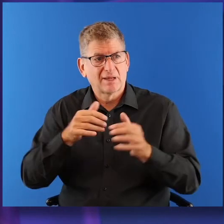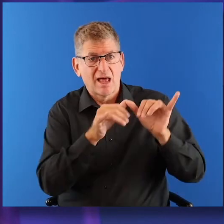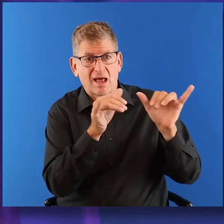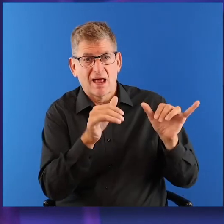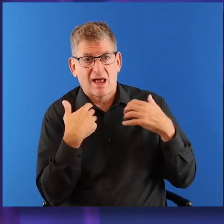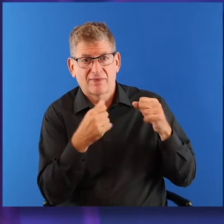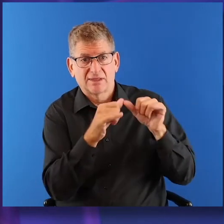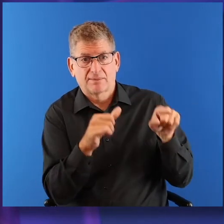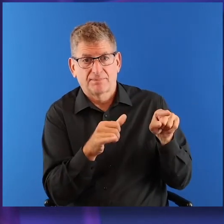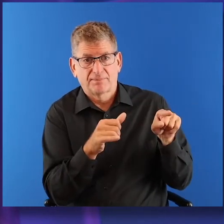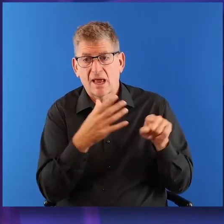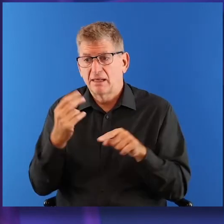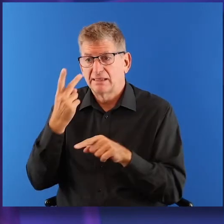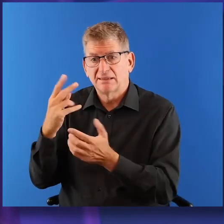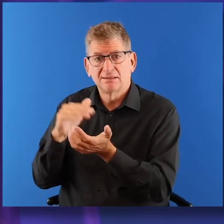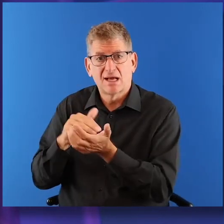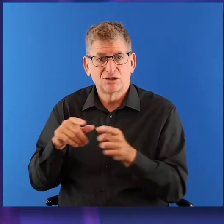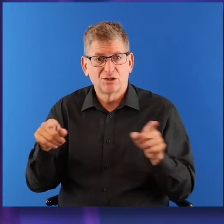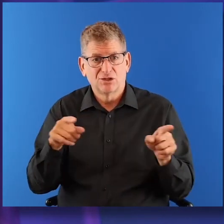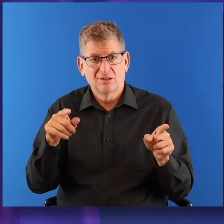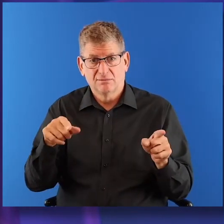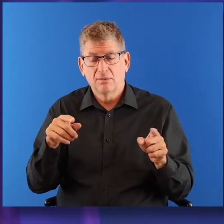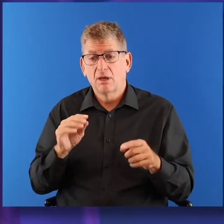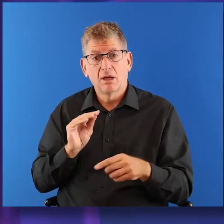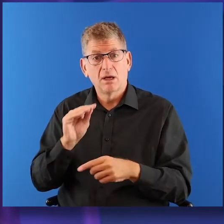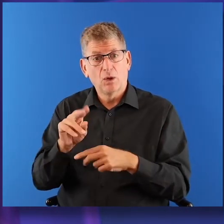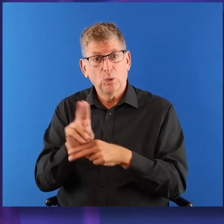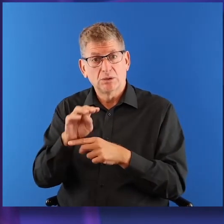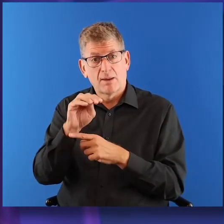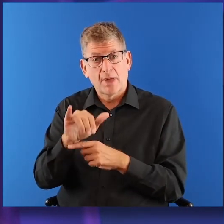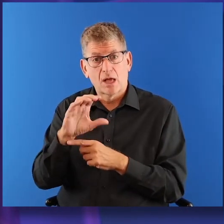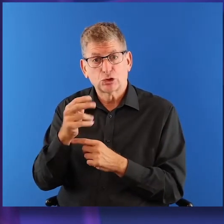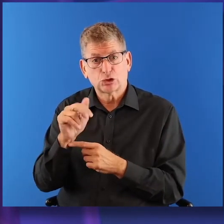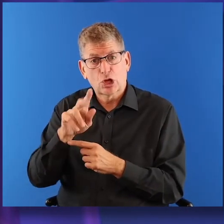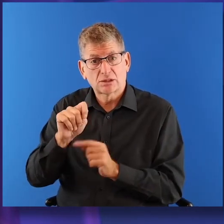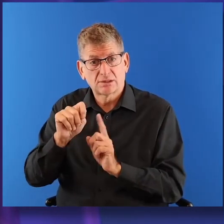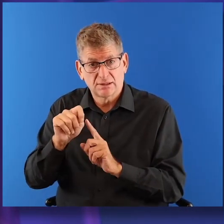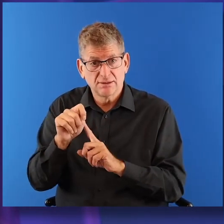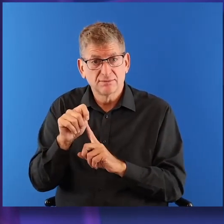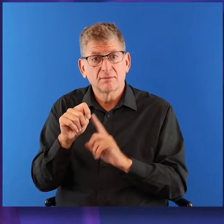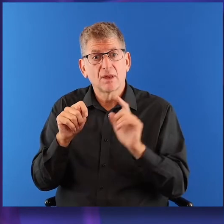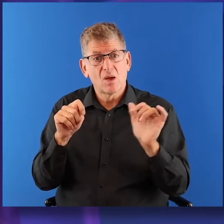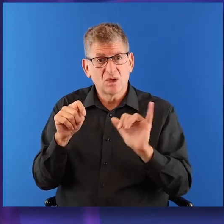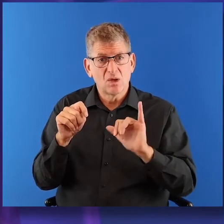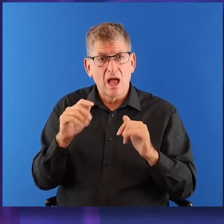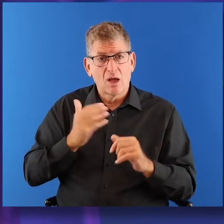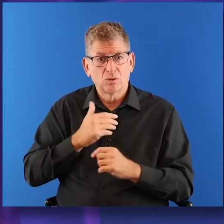with their health system and to see their doctor. In addition to using MyChart,